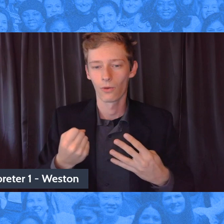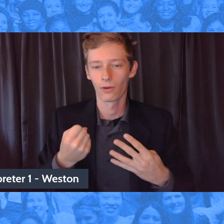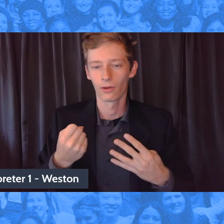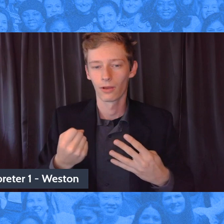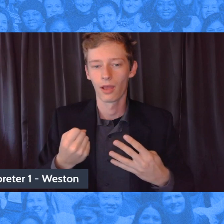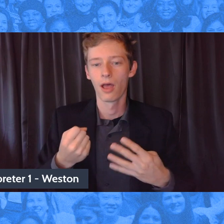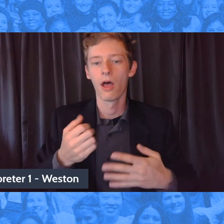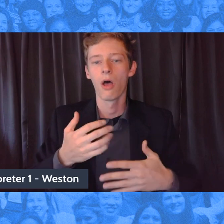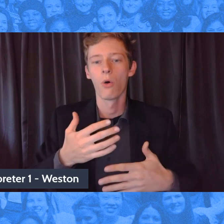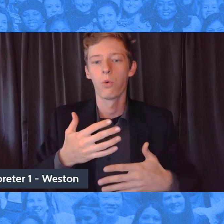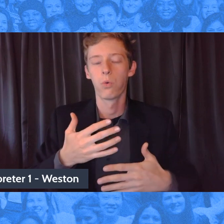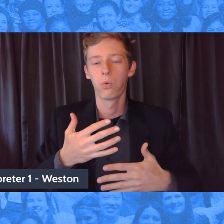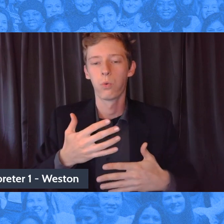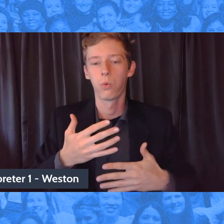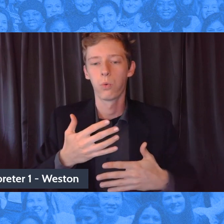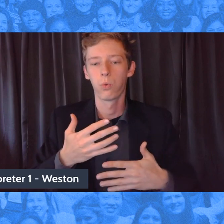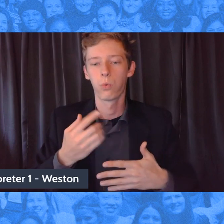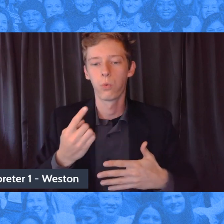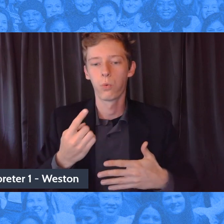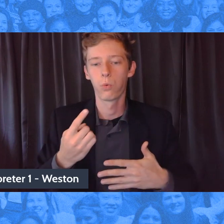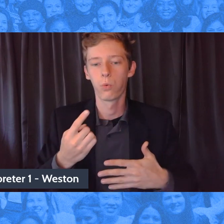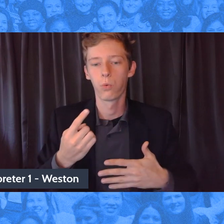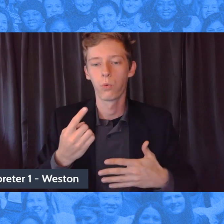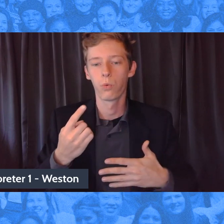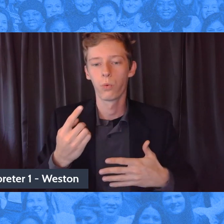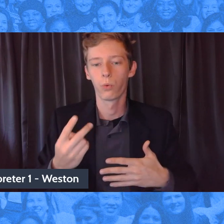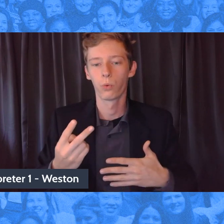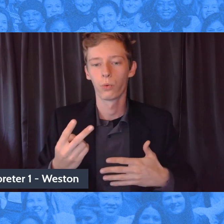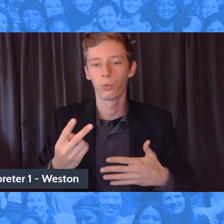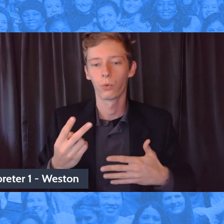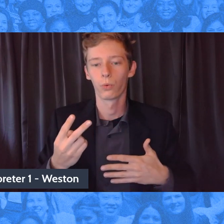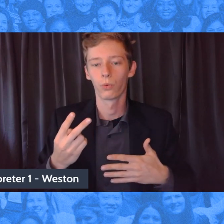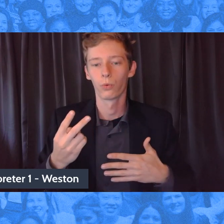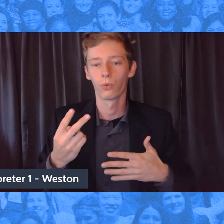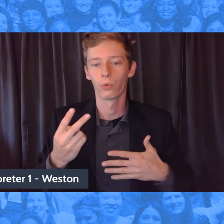exhale for one, two, three, four,